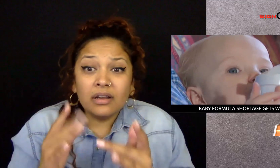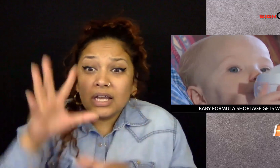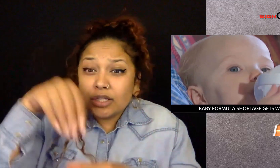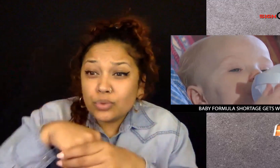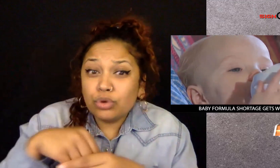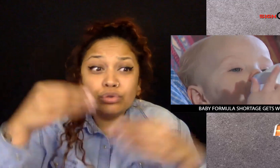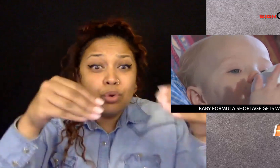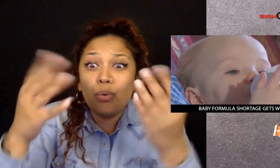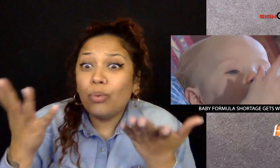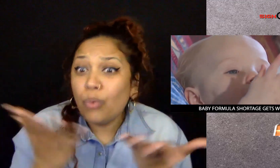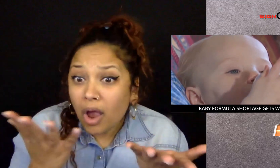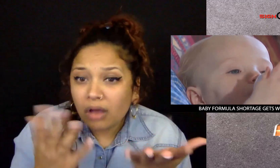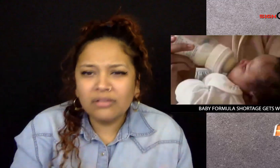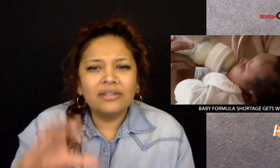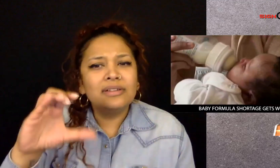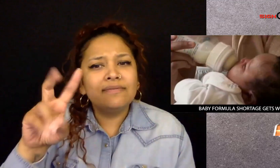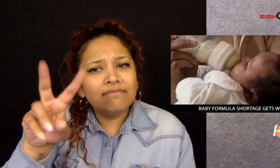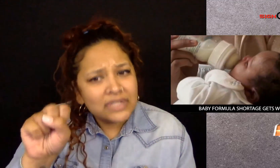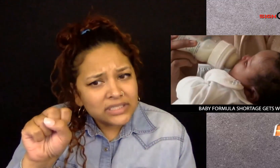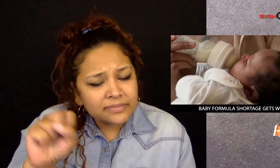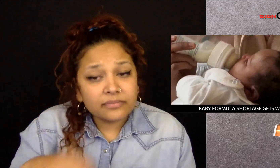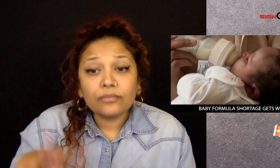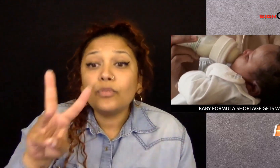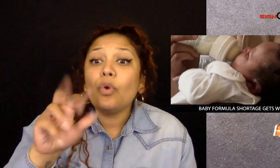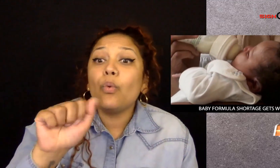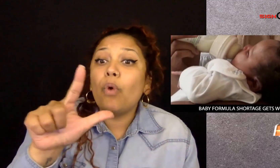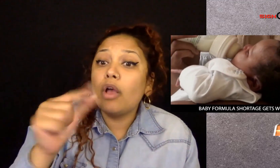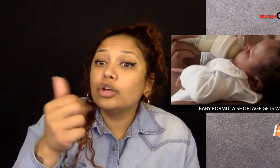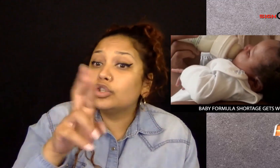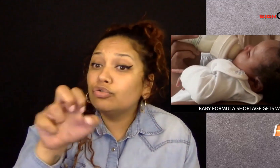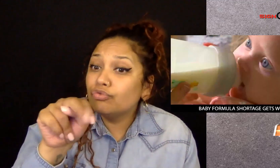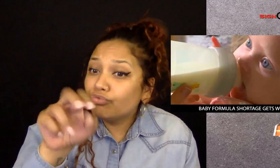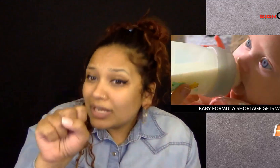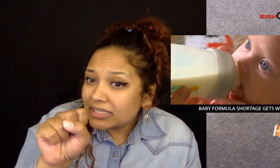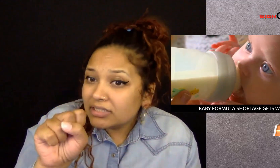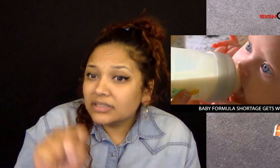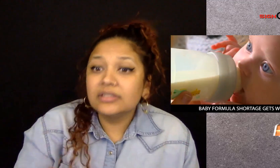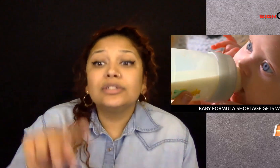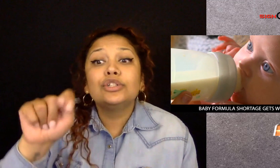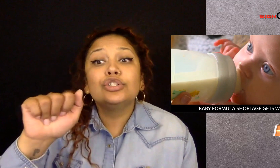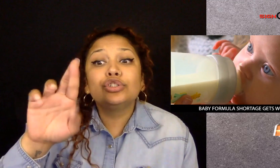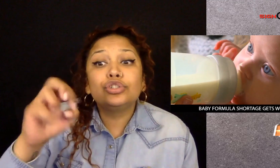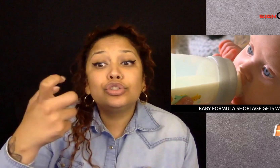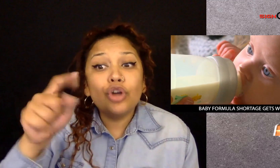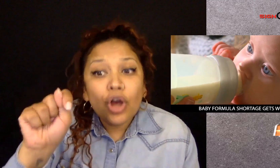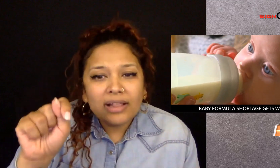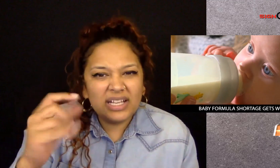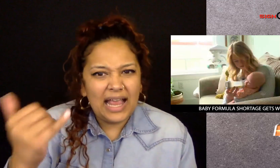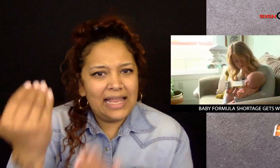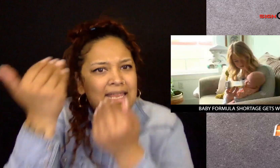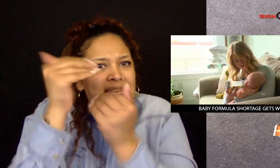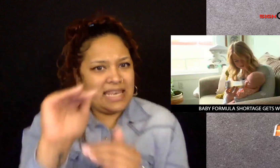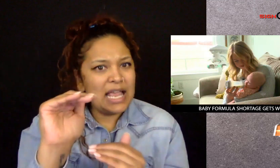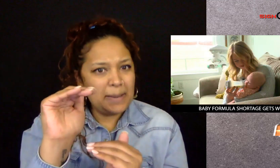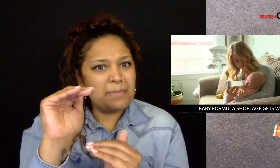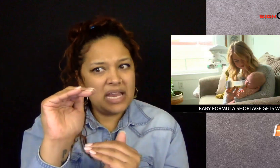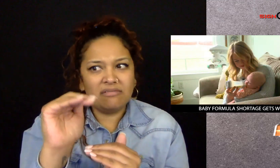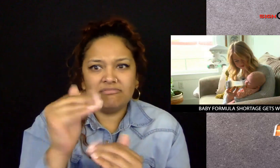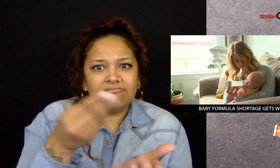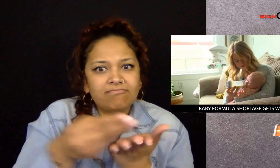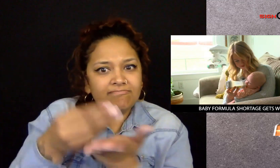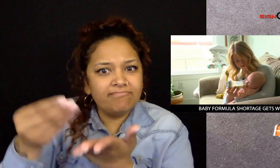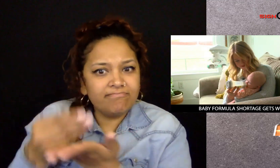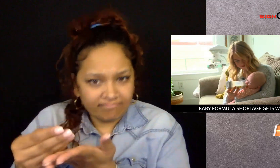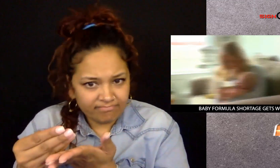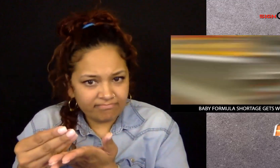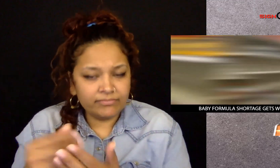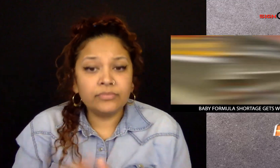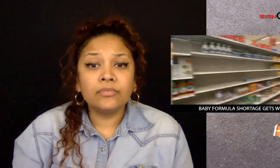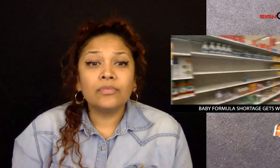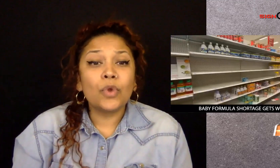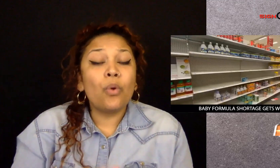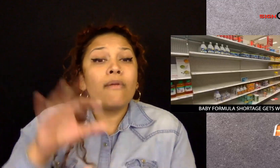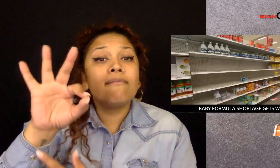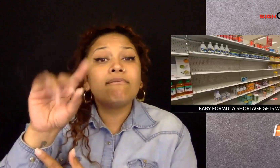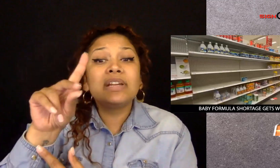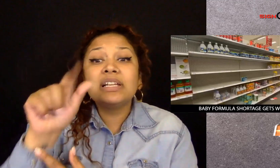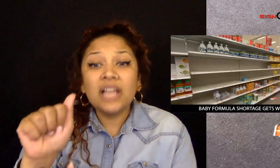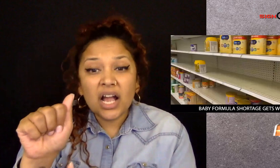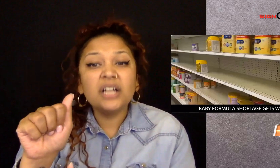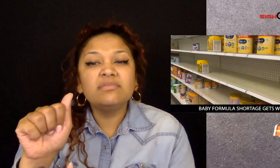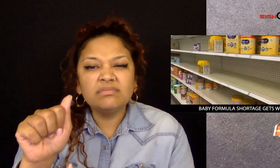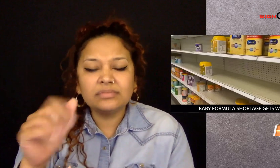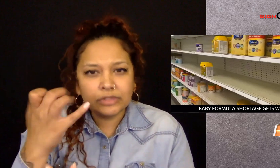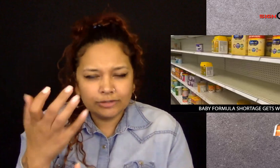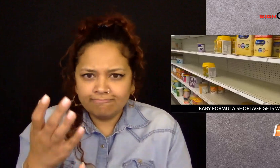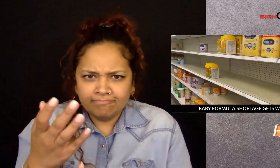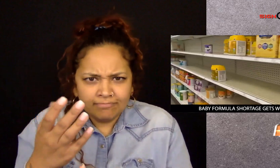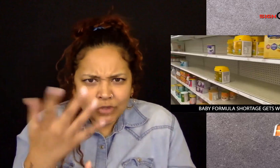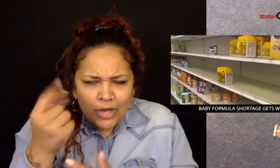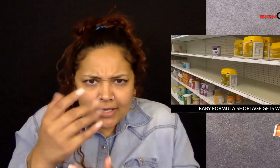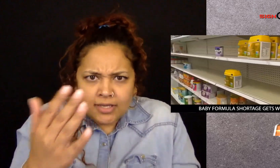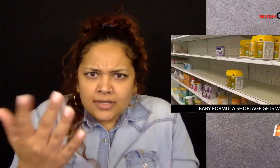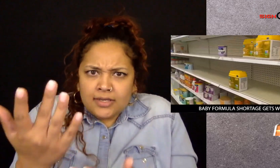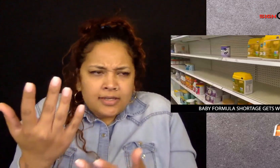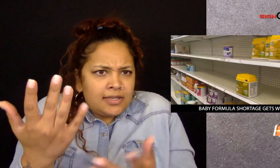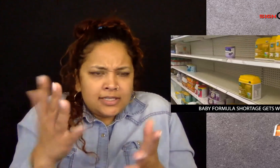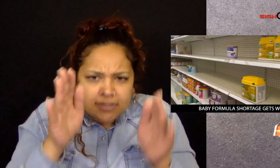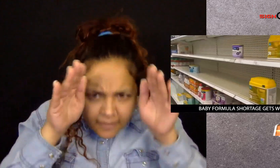supply is so low CVS Walgreens and Target are limiting purchases